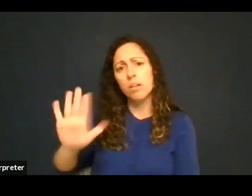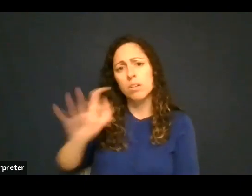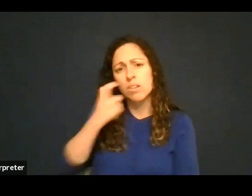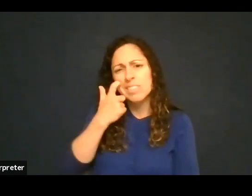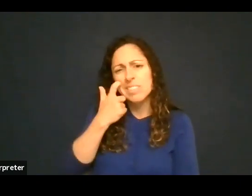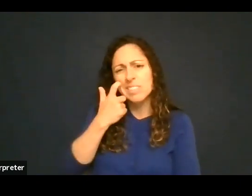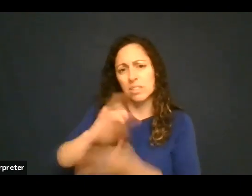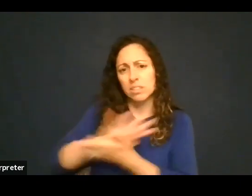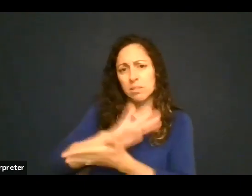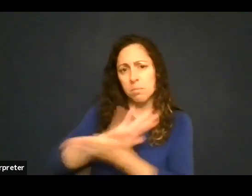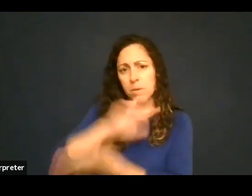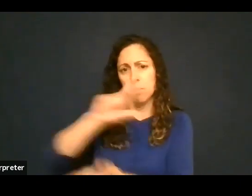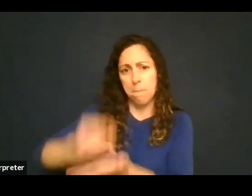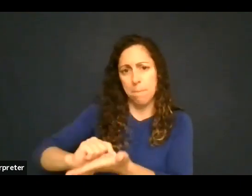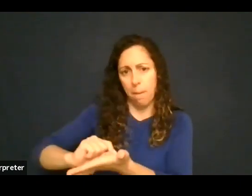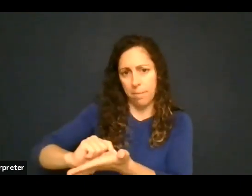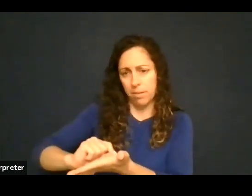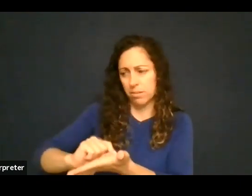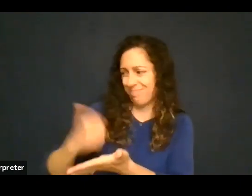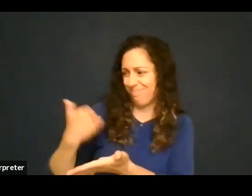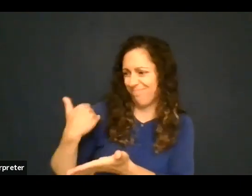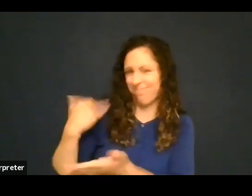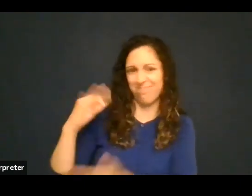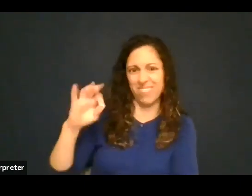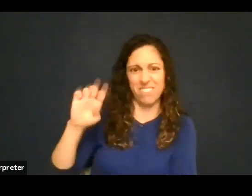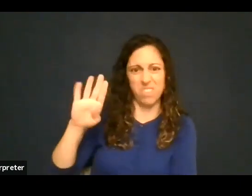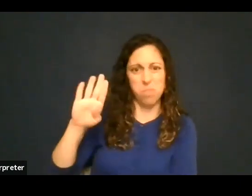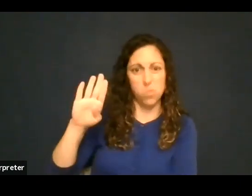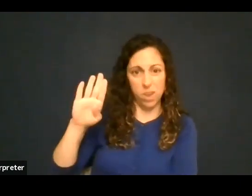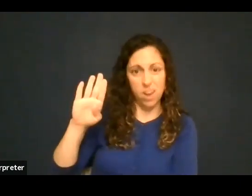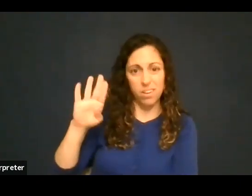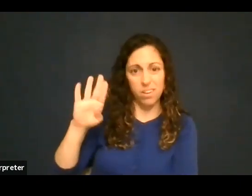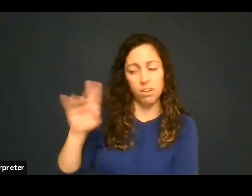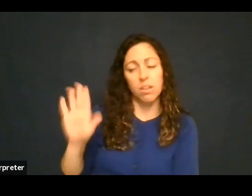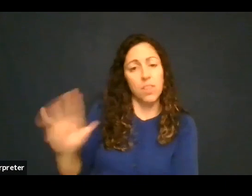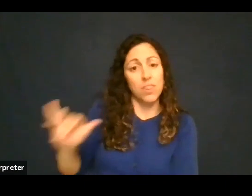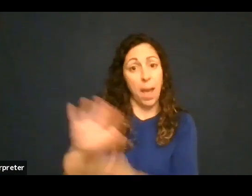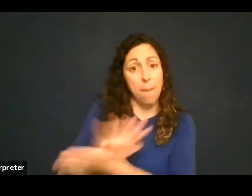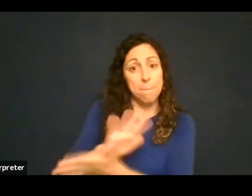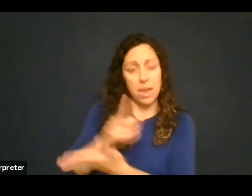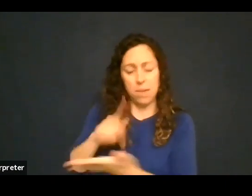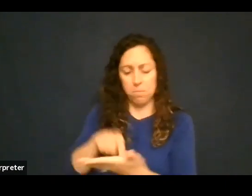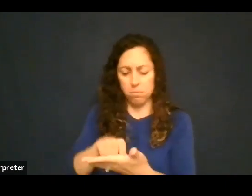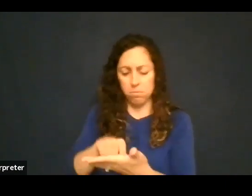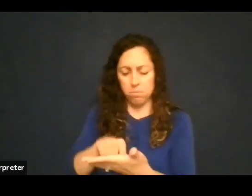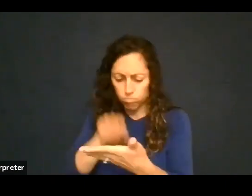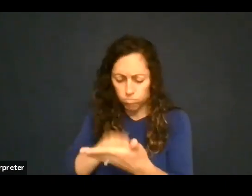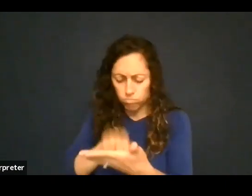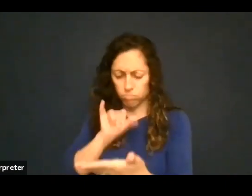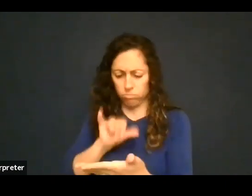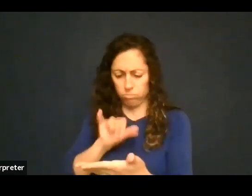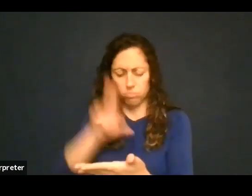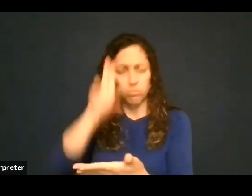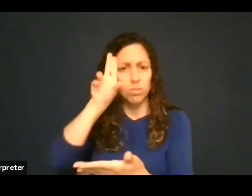showed that the USH3A protein, CLRN1, is expressed